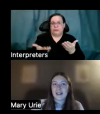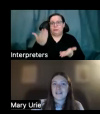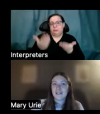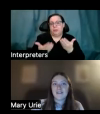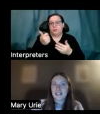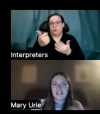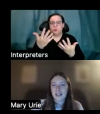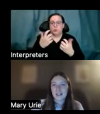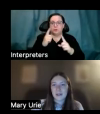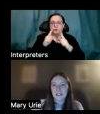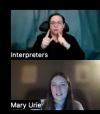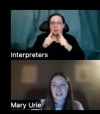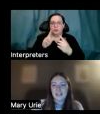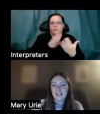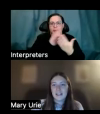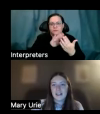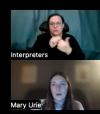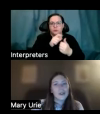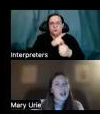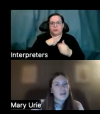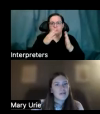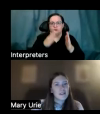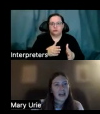talk face to face with legislators. One option for